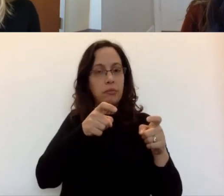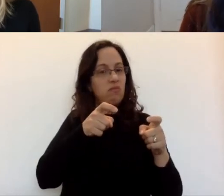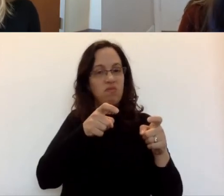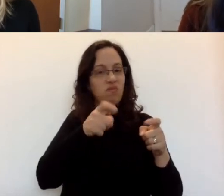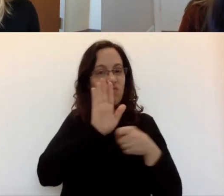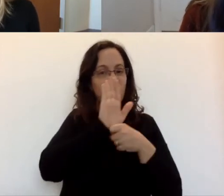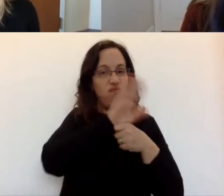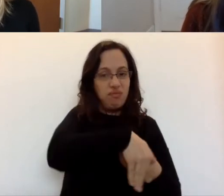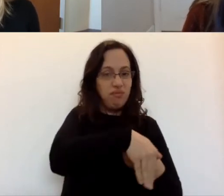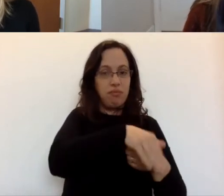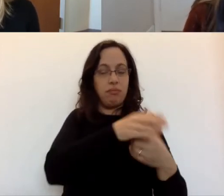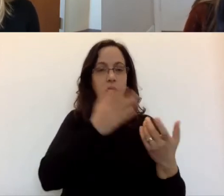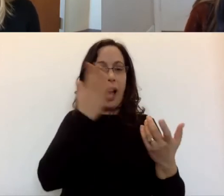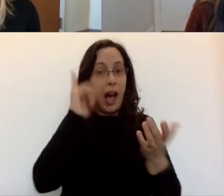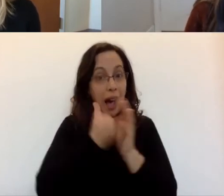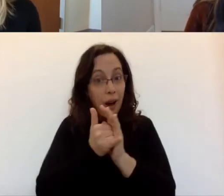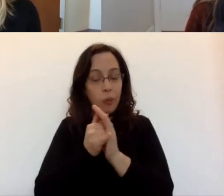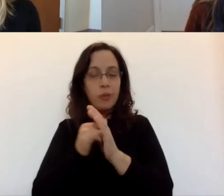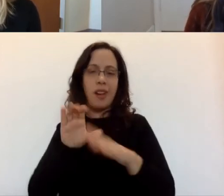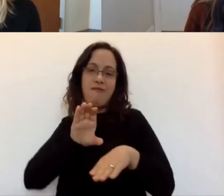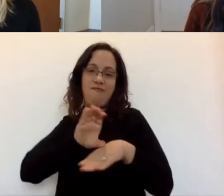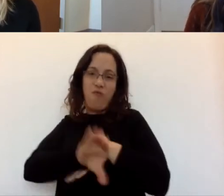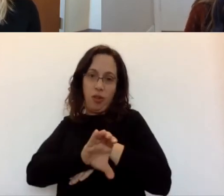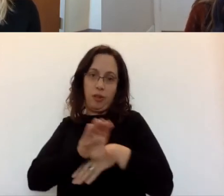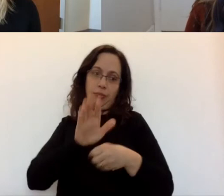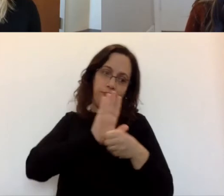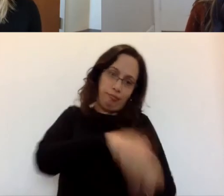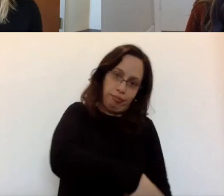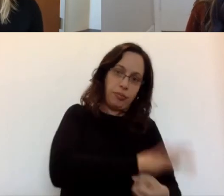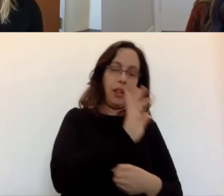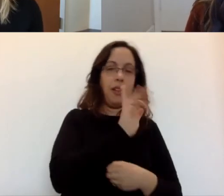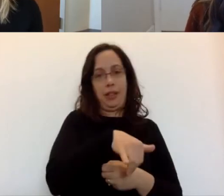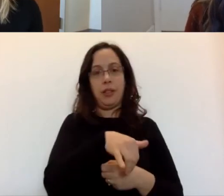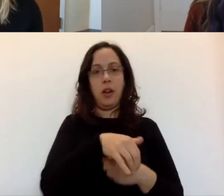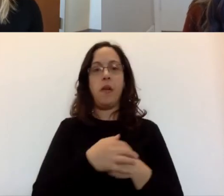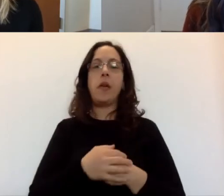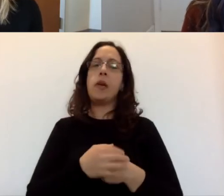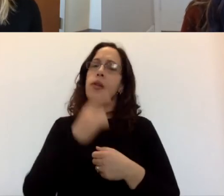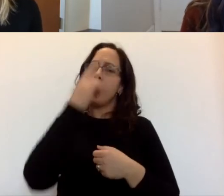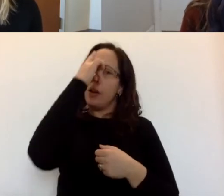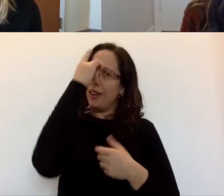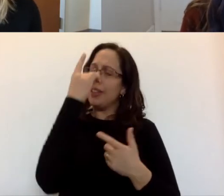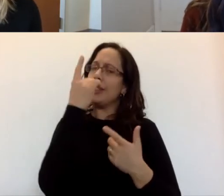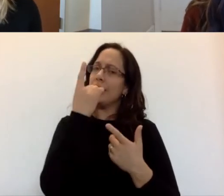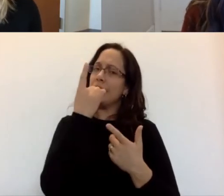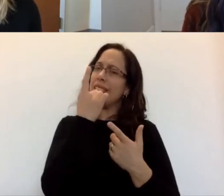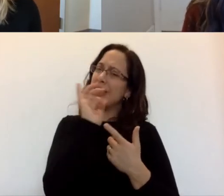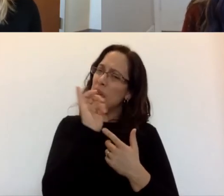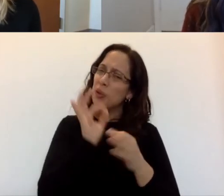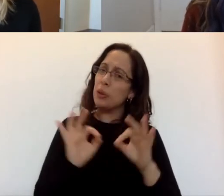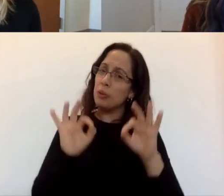exercise of force and I think that; you know it's it's crucially important to look at agency